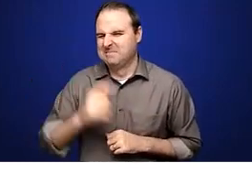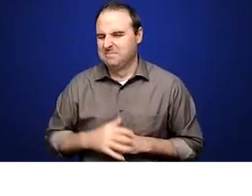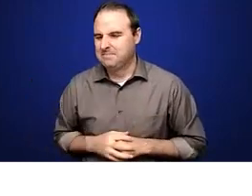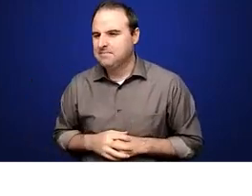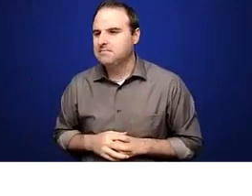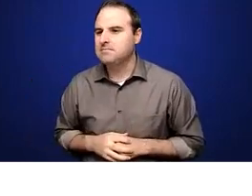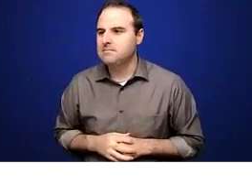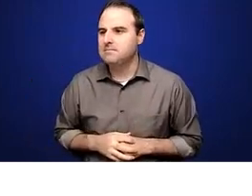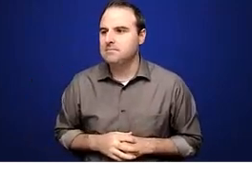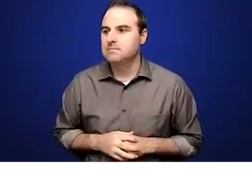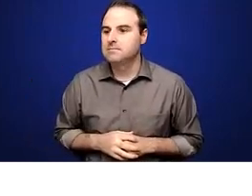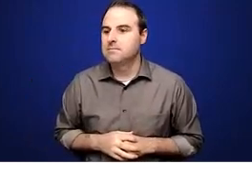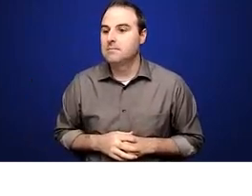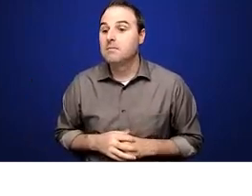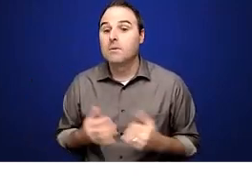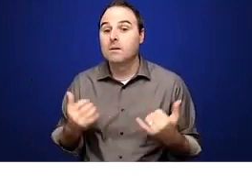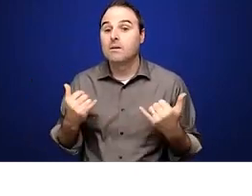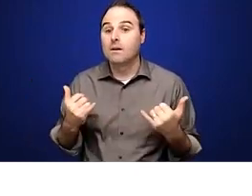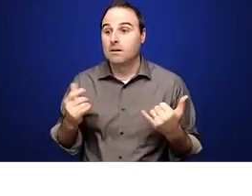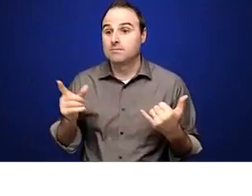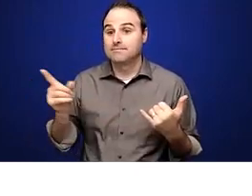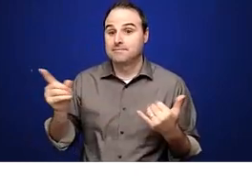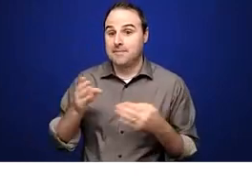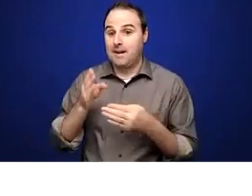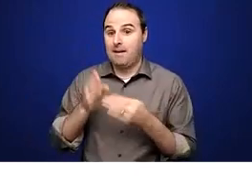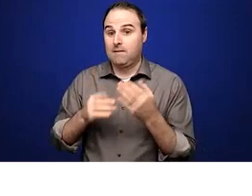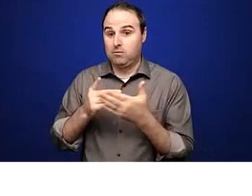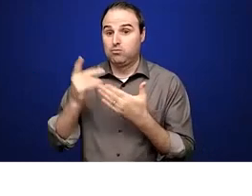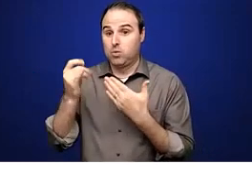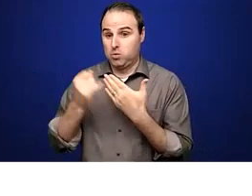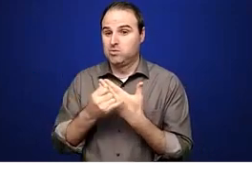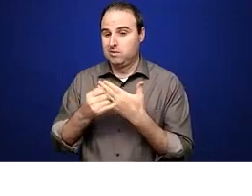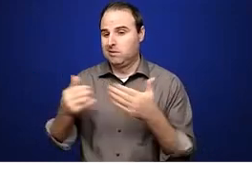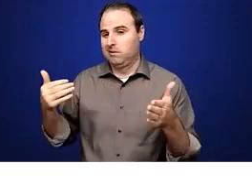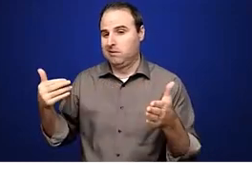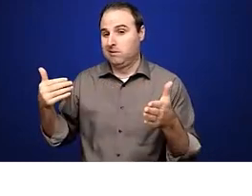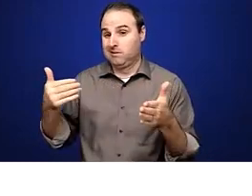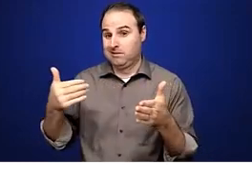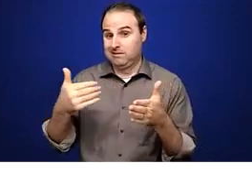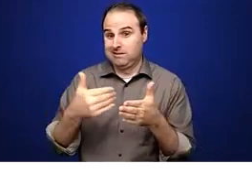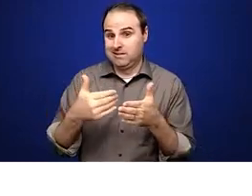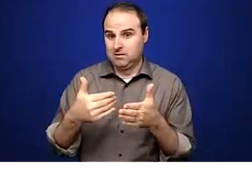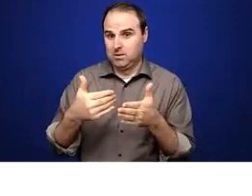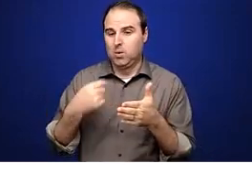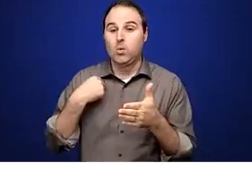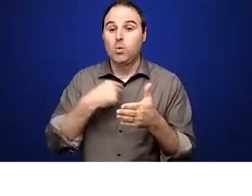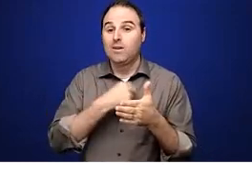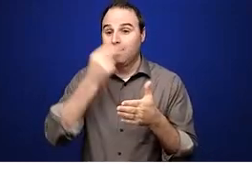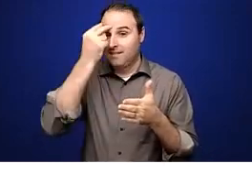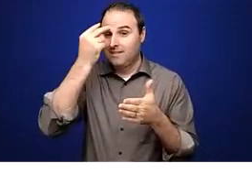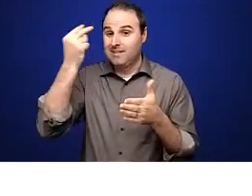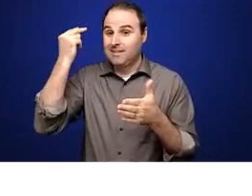getting to the end of the project that this project would not have been successful without its partnership aspects.